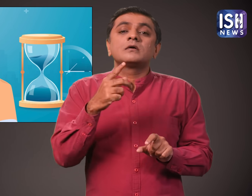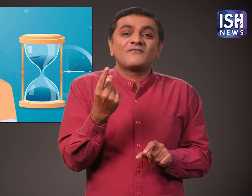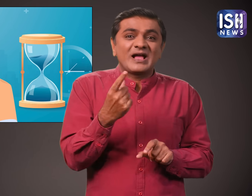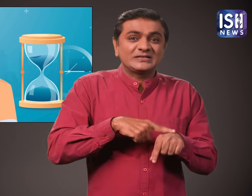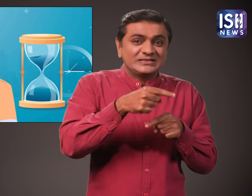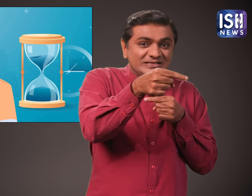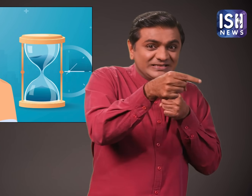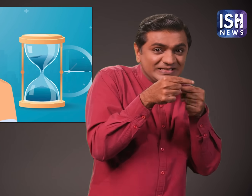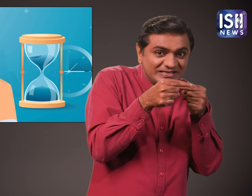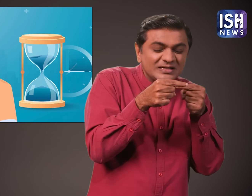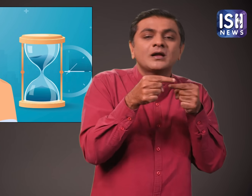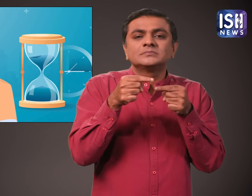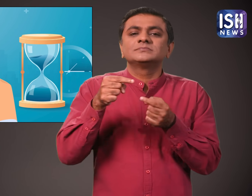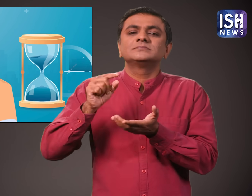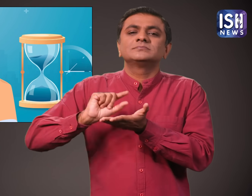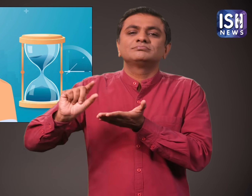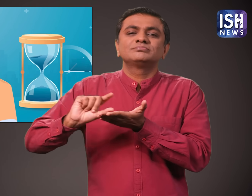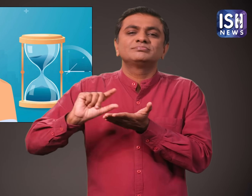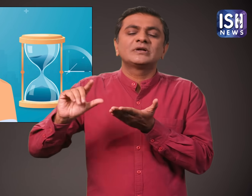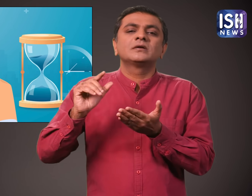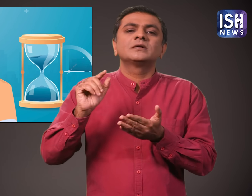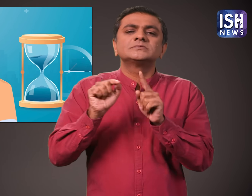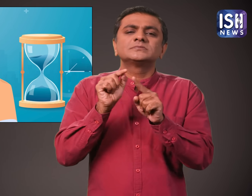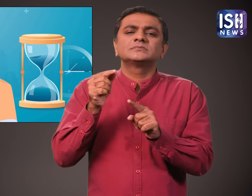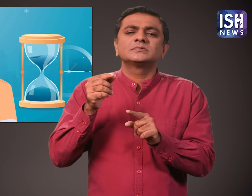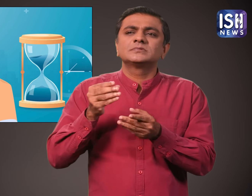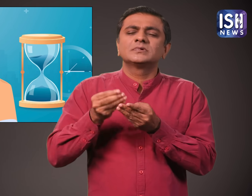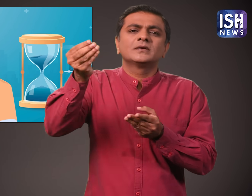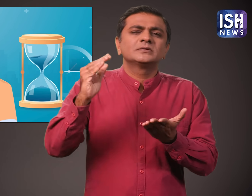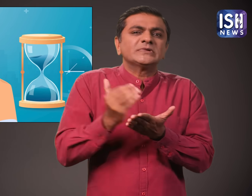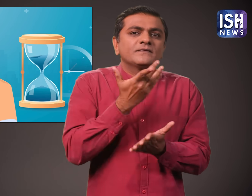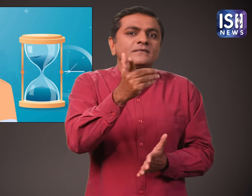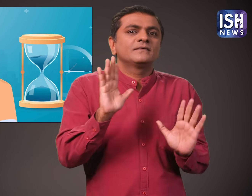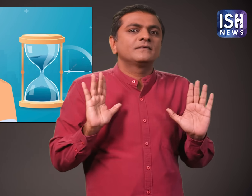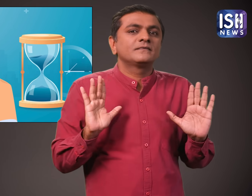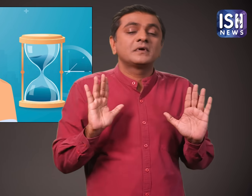So, shorter tenure will help you save more.